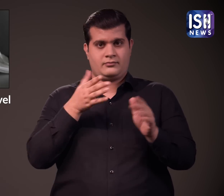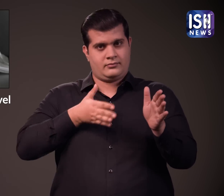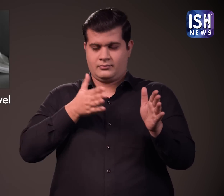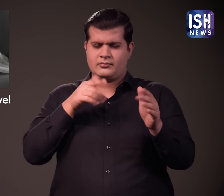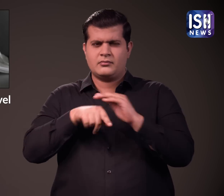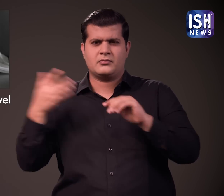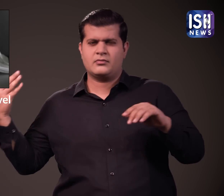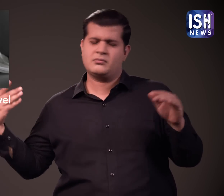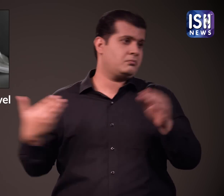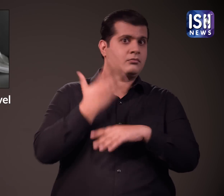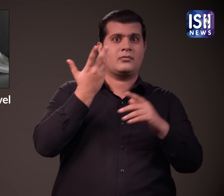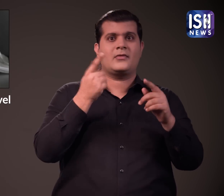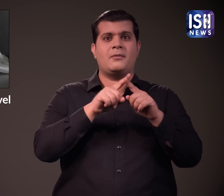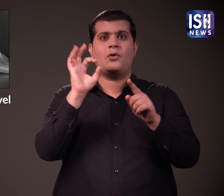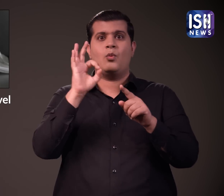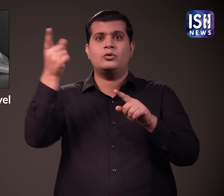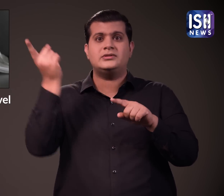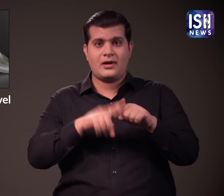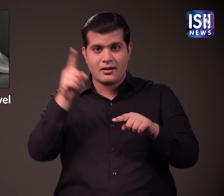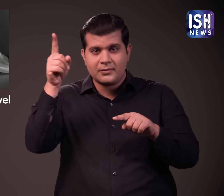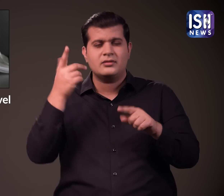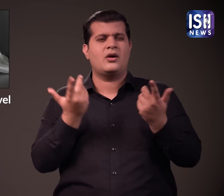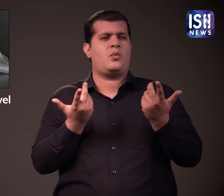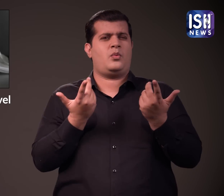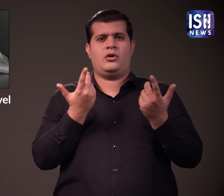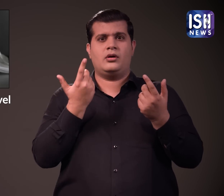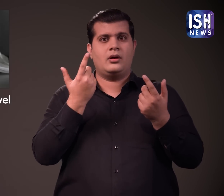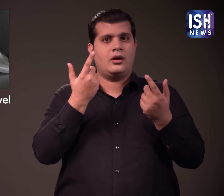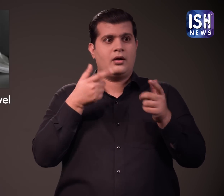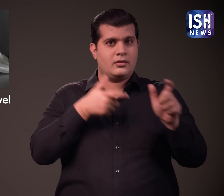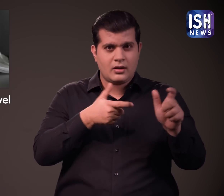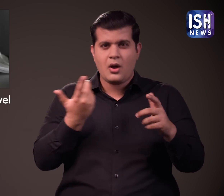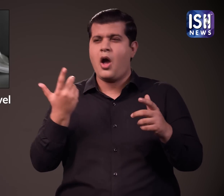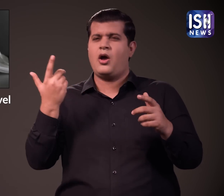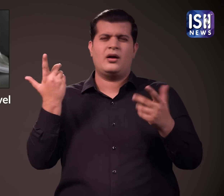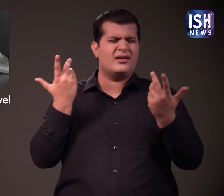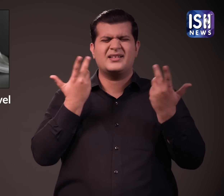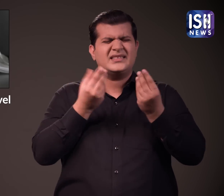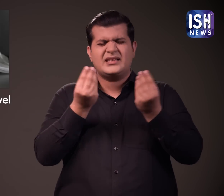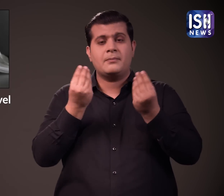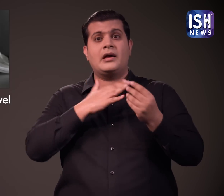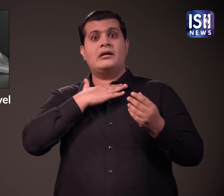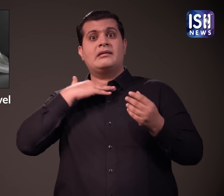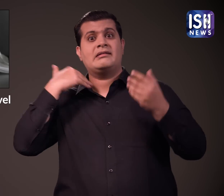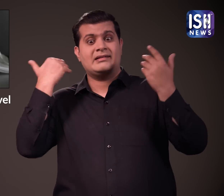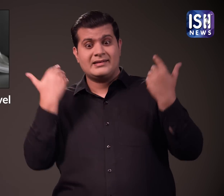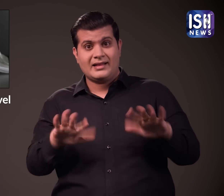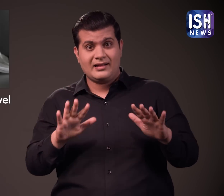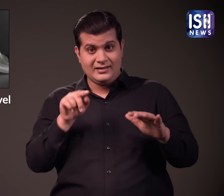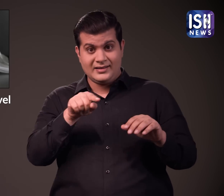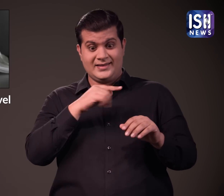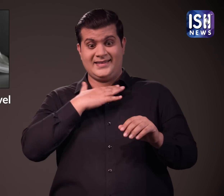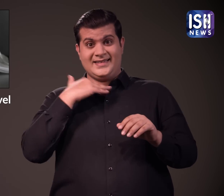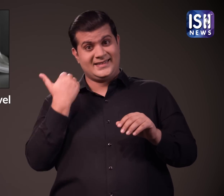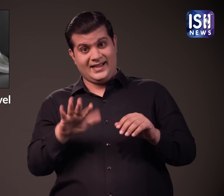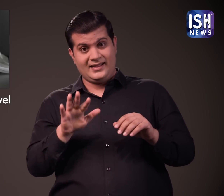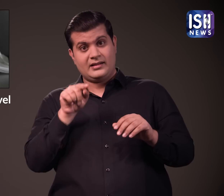Like in the Odisha accident, if a passenger dies journey the journey,